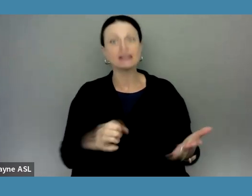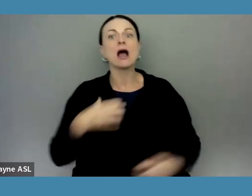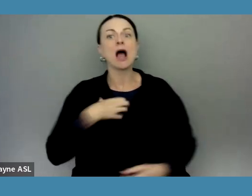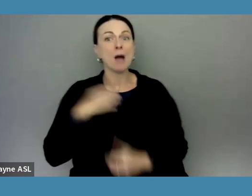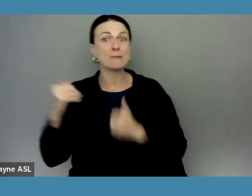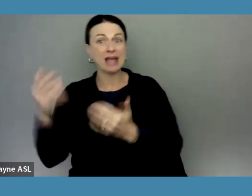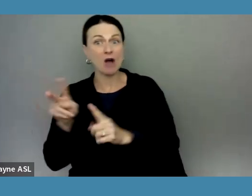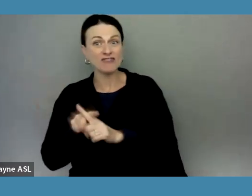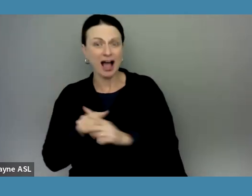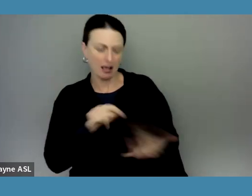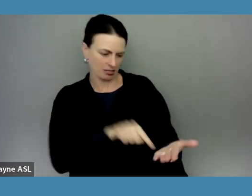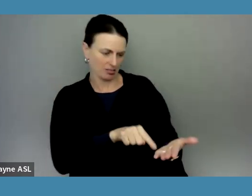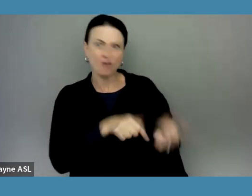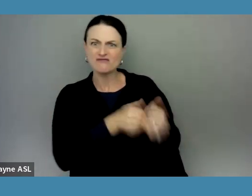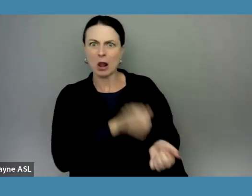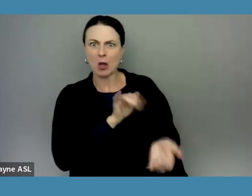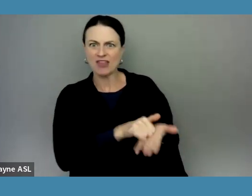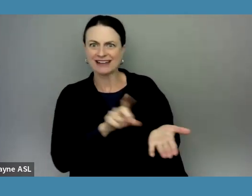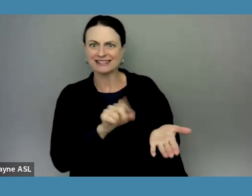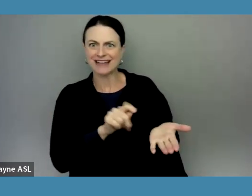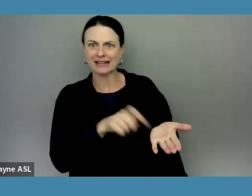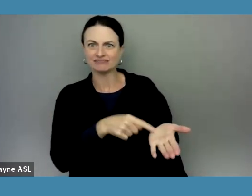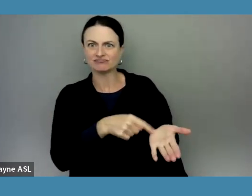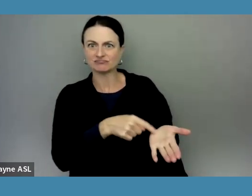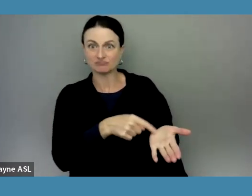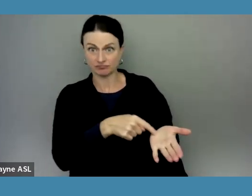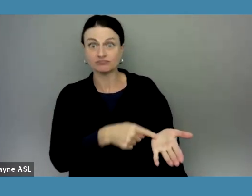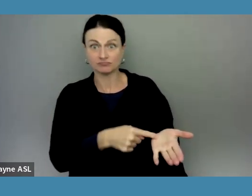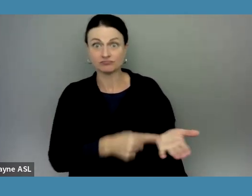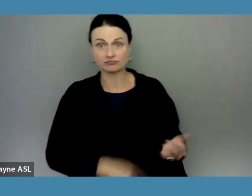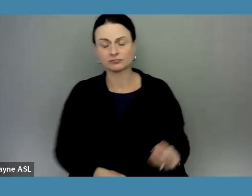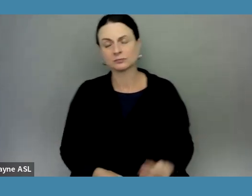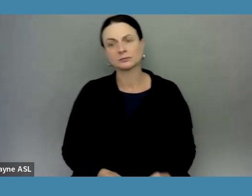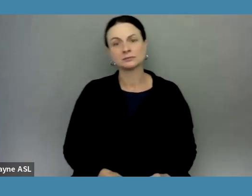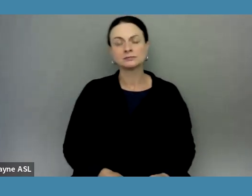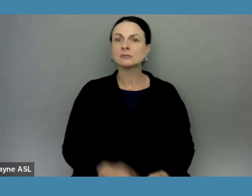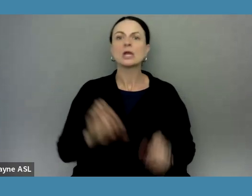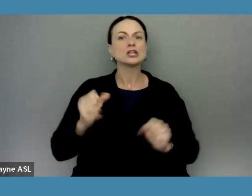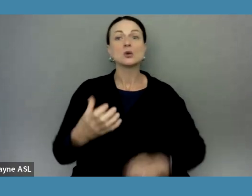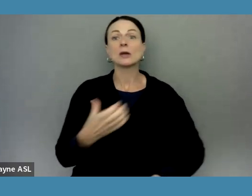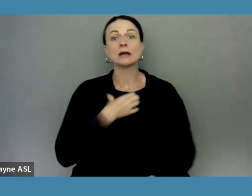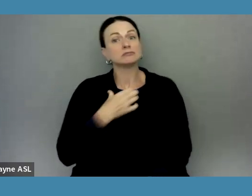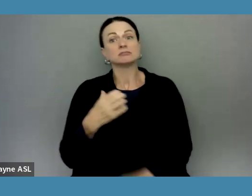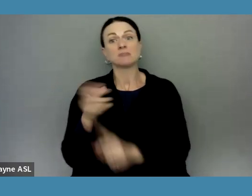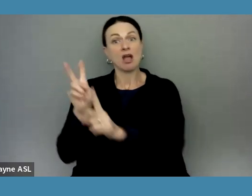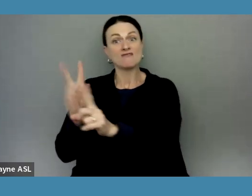within 30 days of the date on that final order, you may file it in either the District Court of Appeals